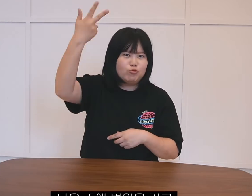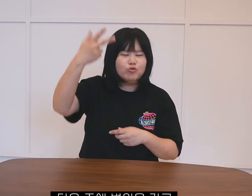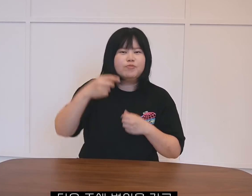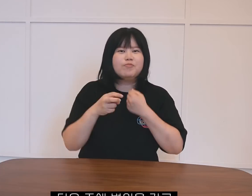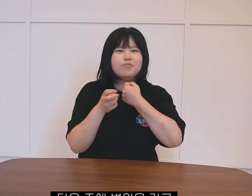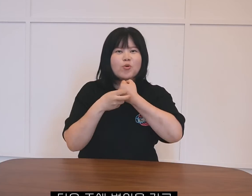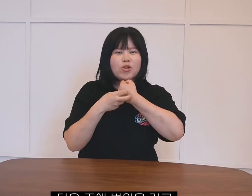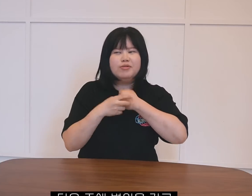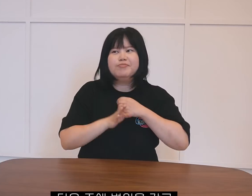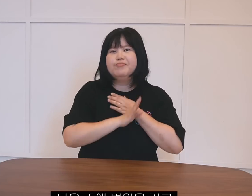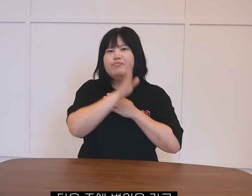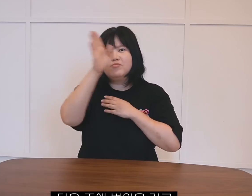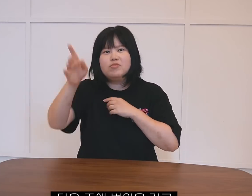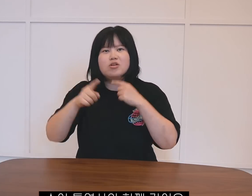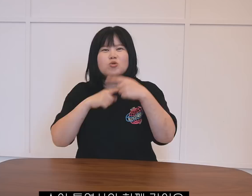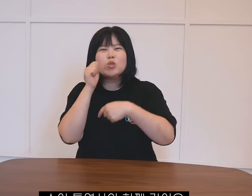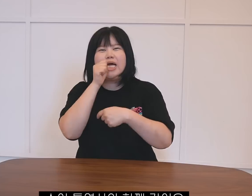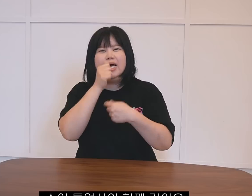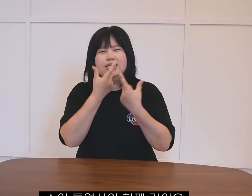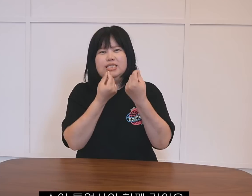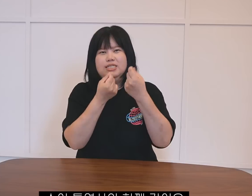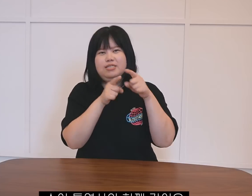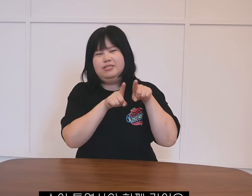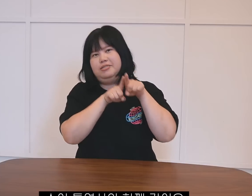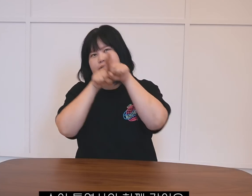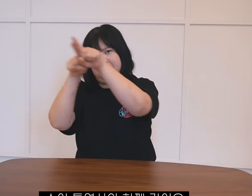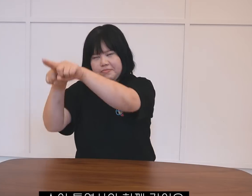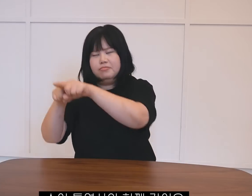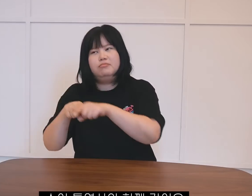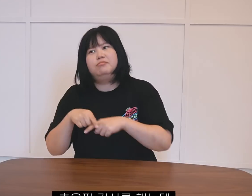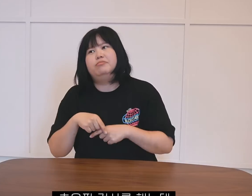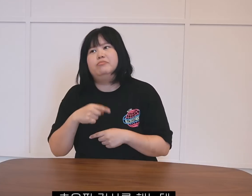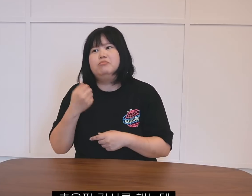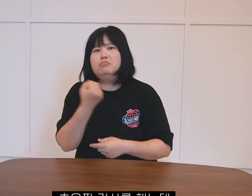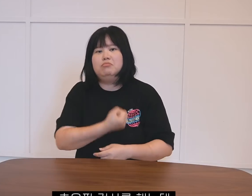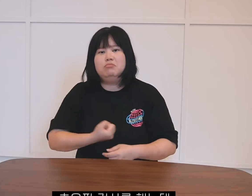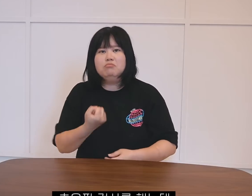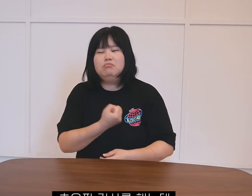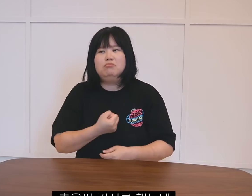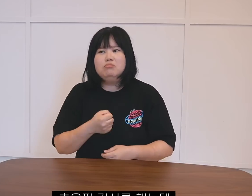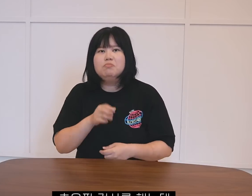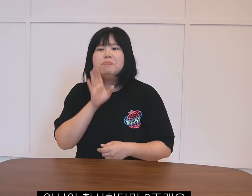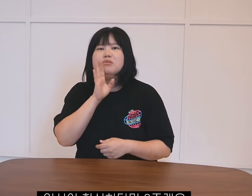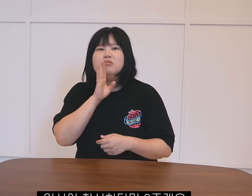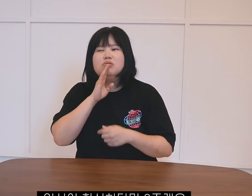I went to the hospital the next week and went with a sign language interpreter. I had an ultrasound